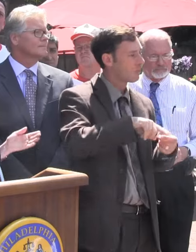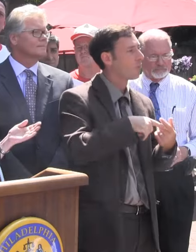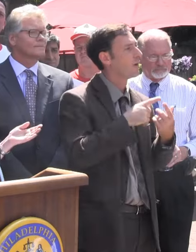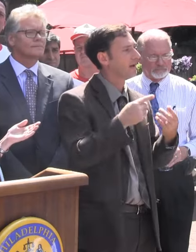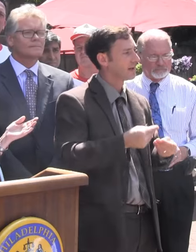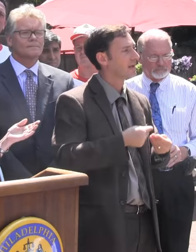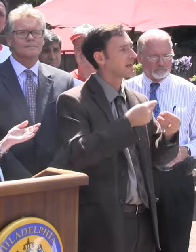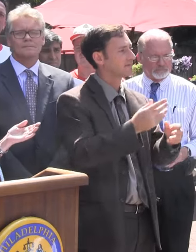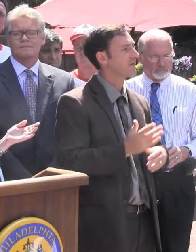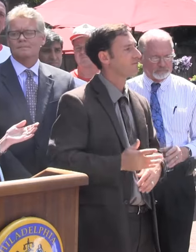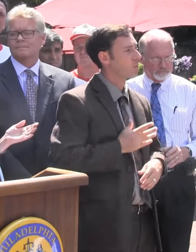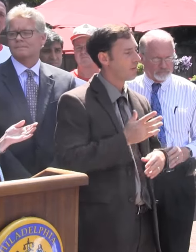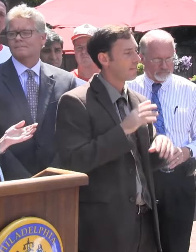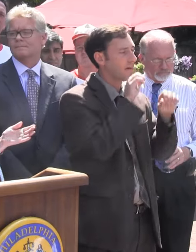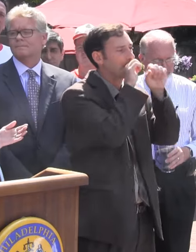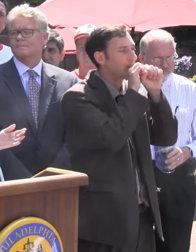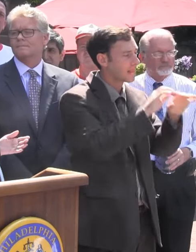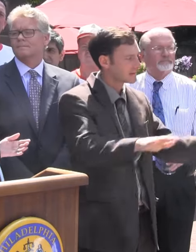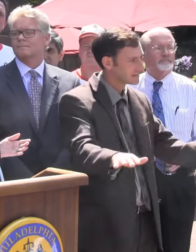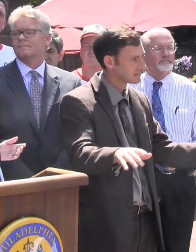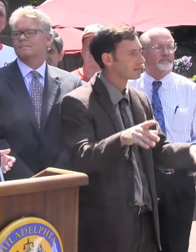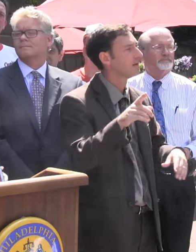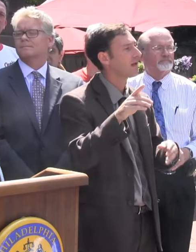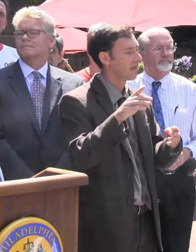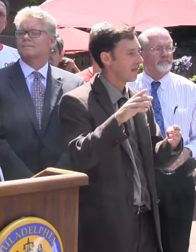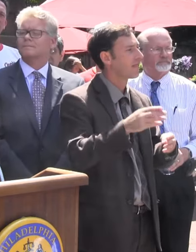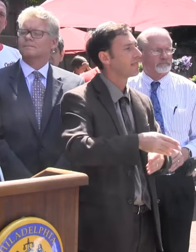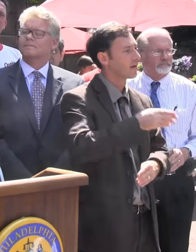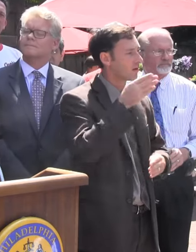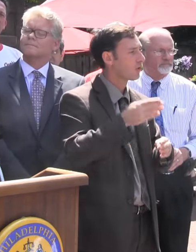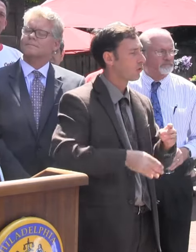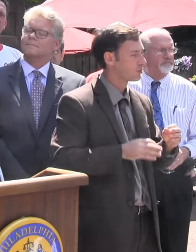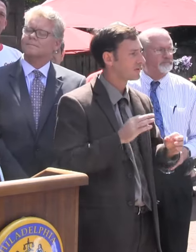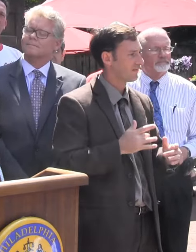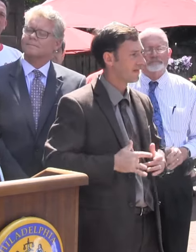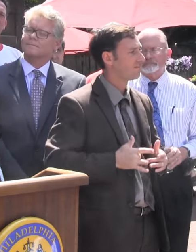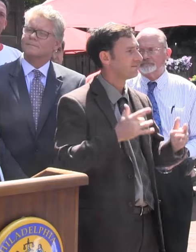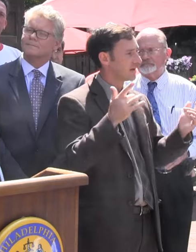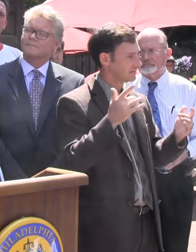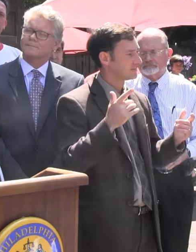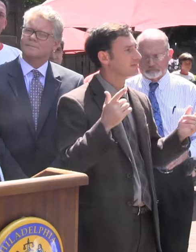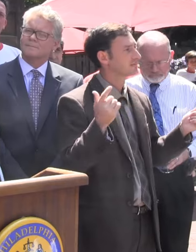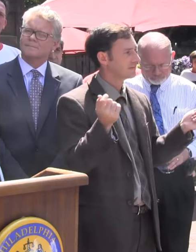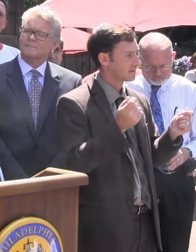his formal blessing, at the conclusion of the events of the festival of families and